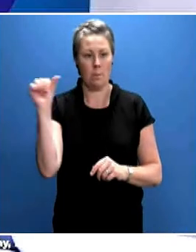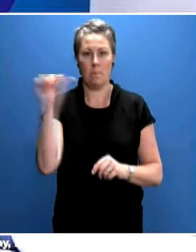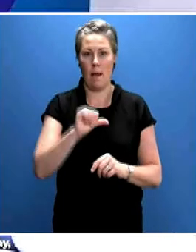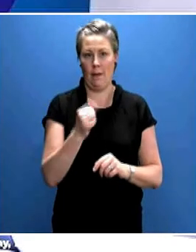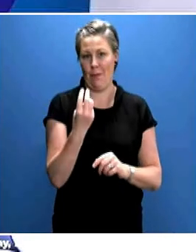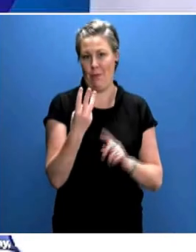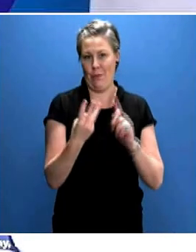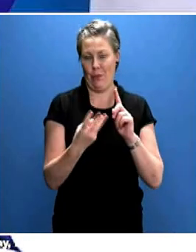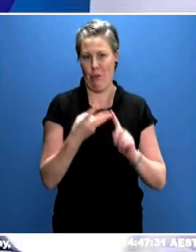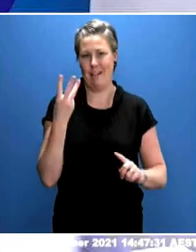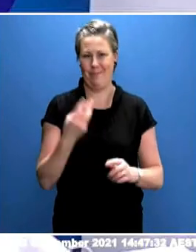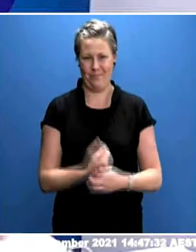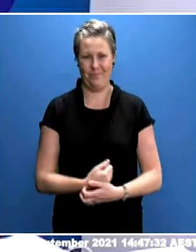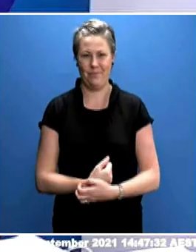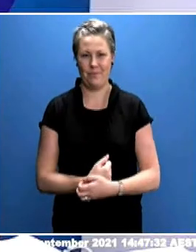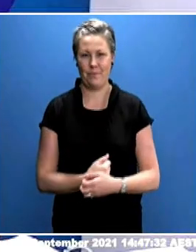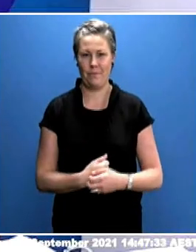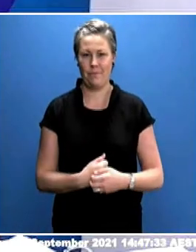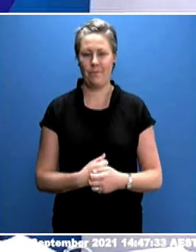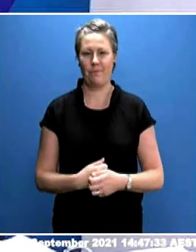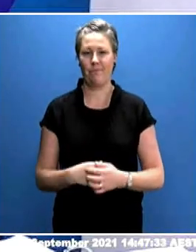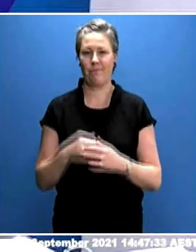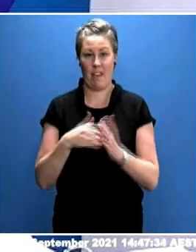Thank you. The royal commission is adjourned.